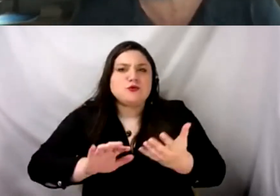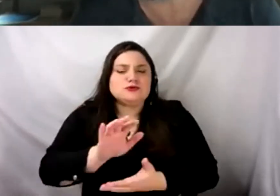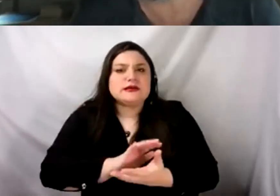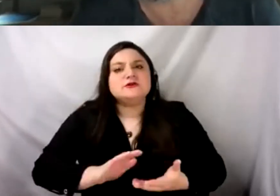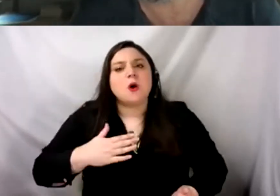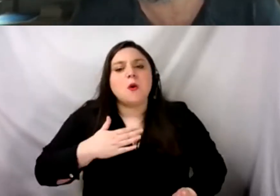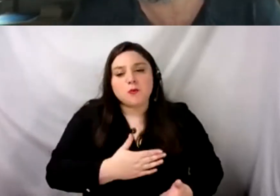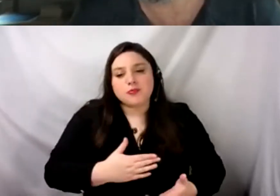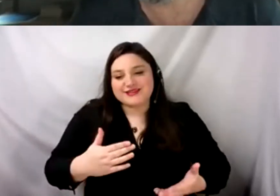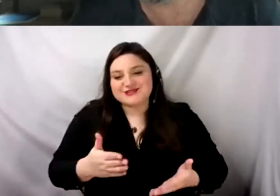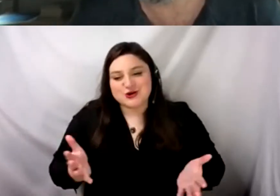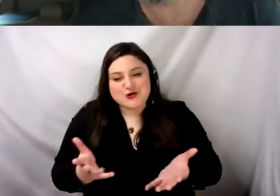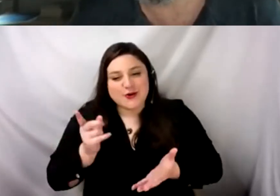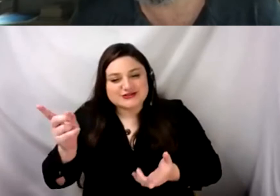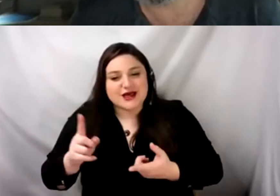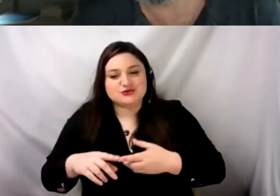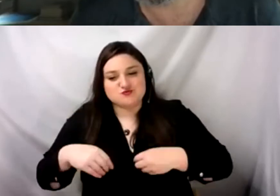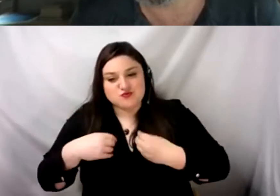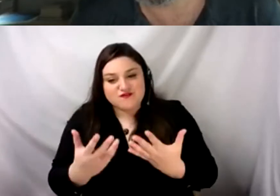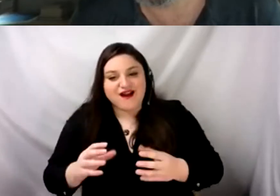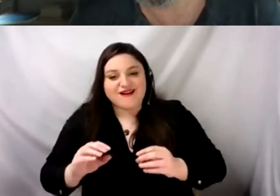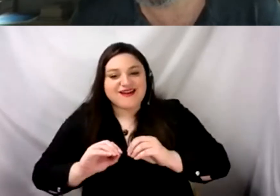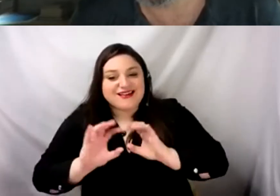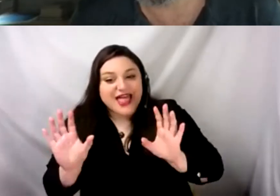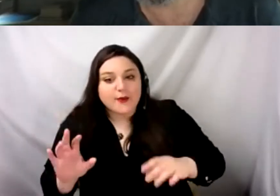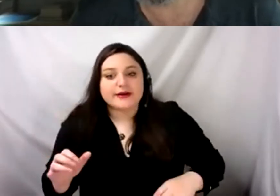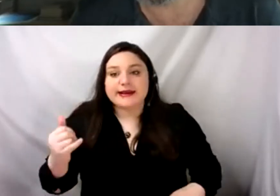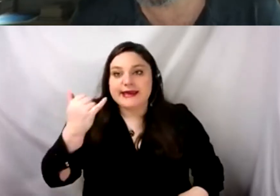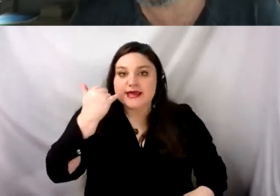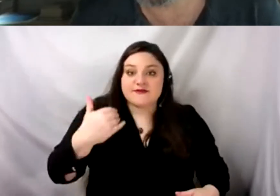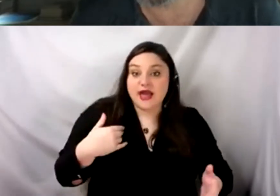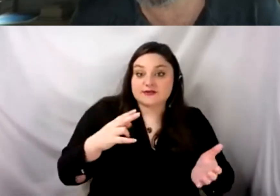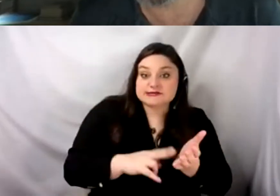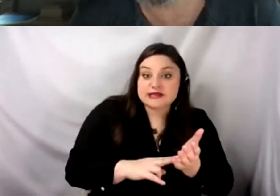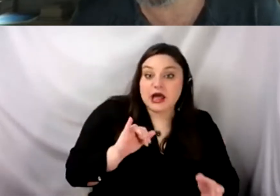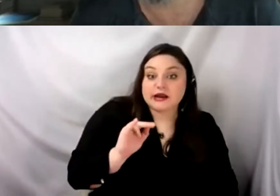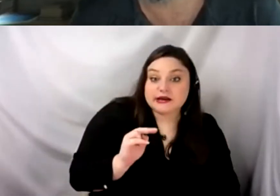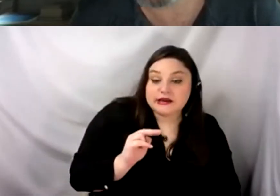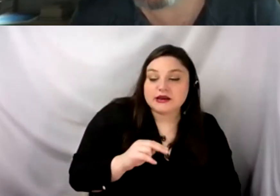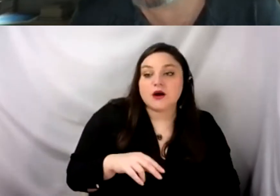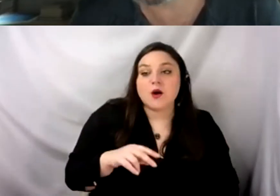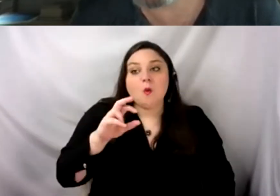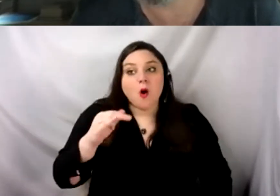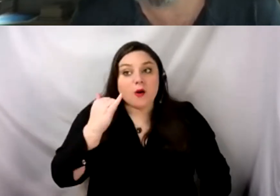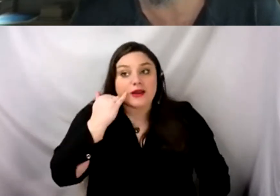this -- if we have a sign in and we say we have checked it. Whatever it is that we can prove and set yes,